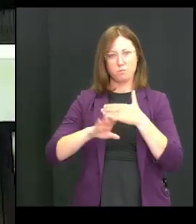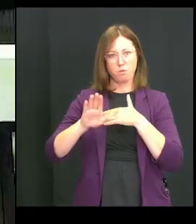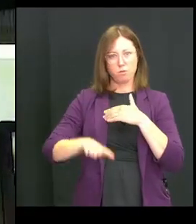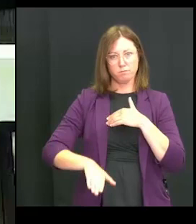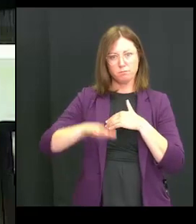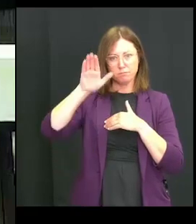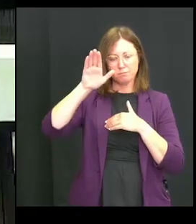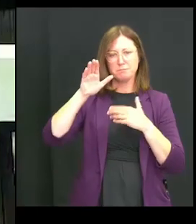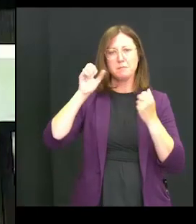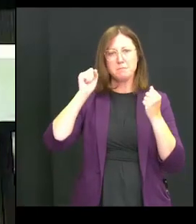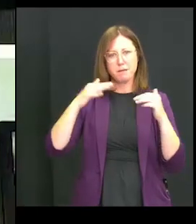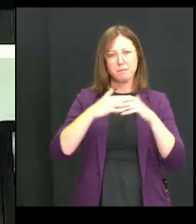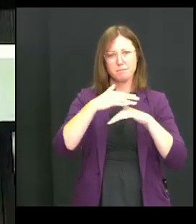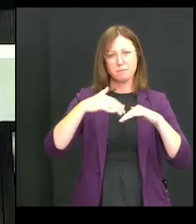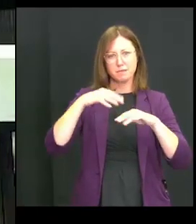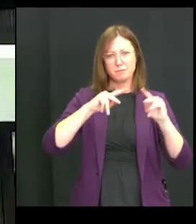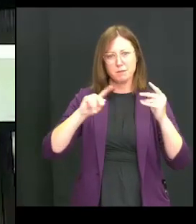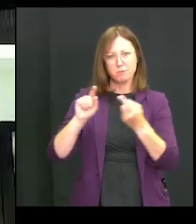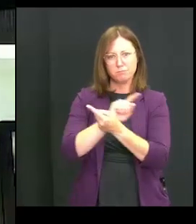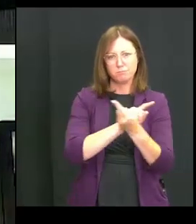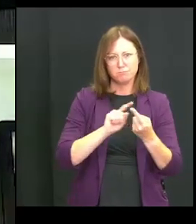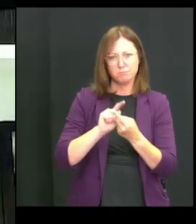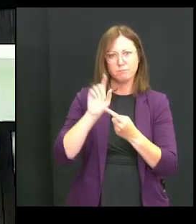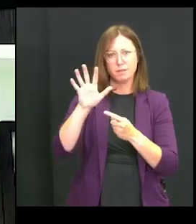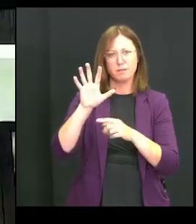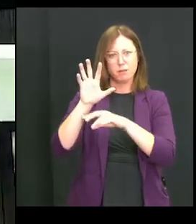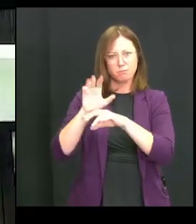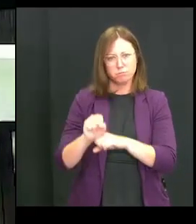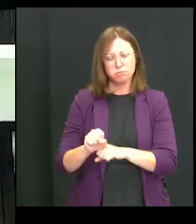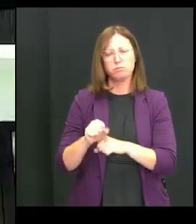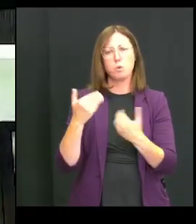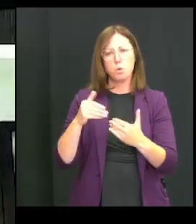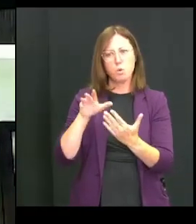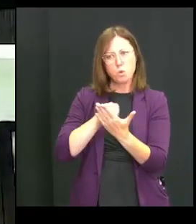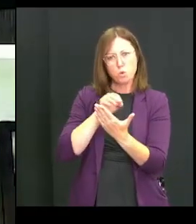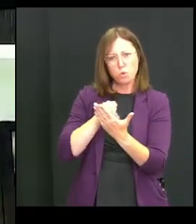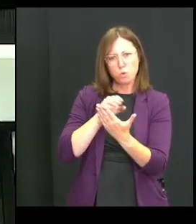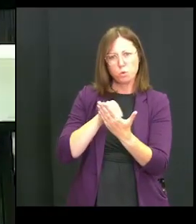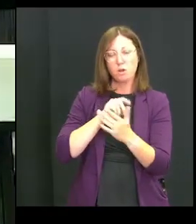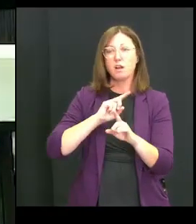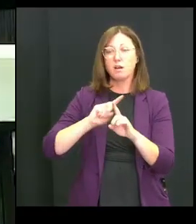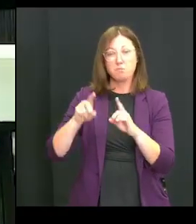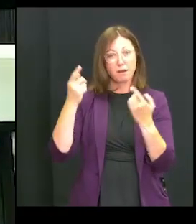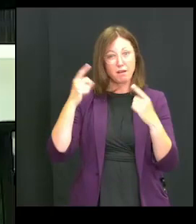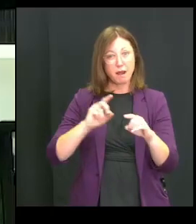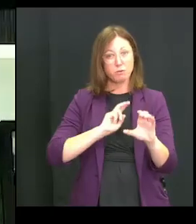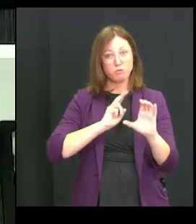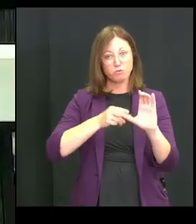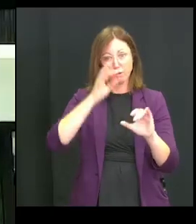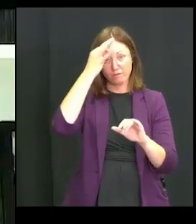where I met many indigenous people, and experienced their traditions growing up. However, it was not until I joined the public service that